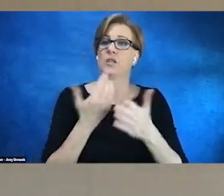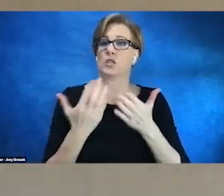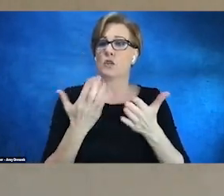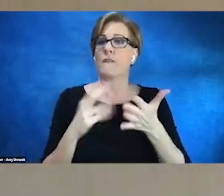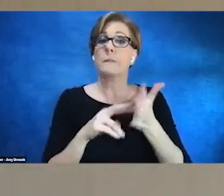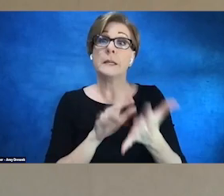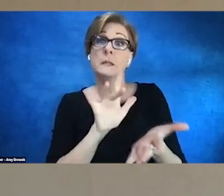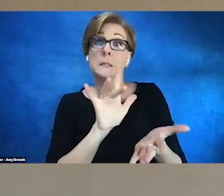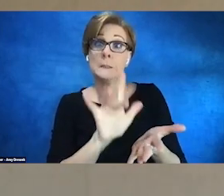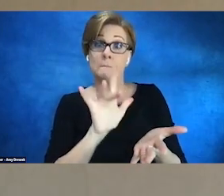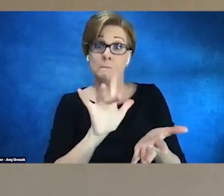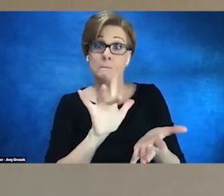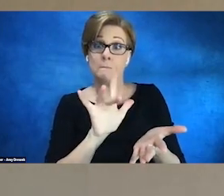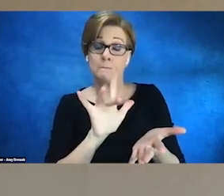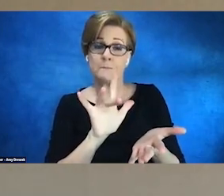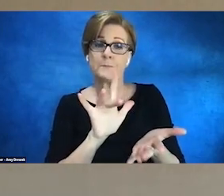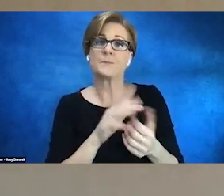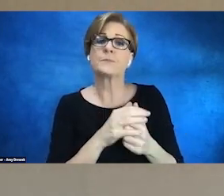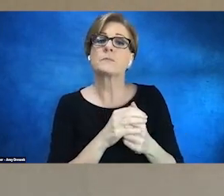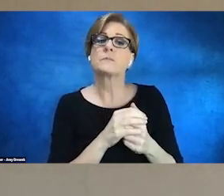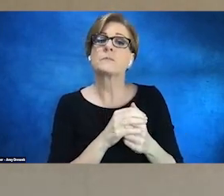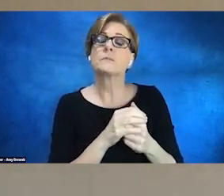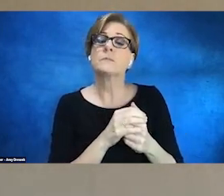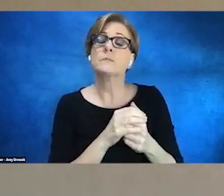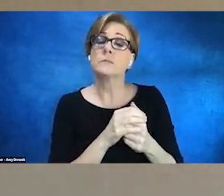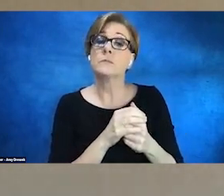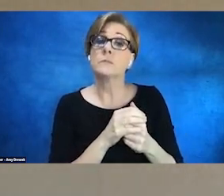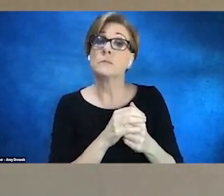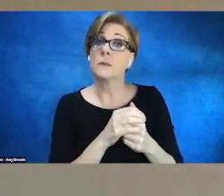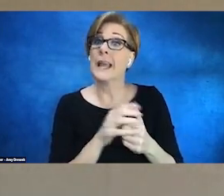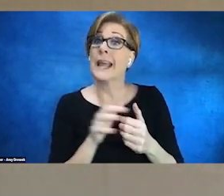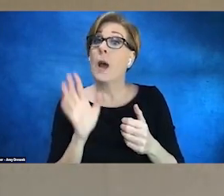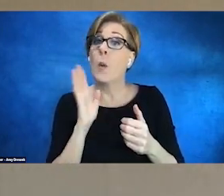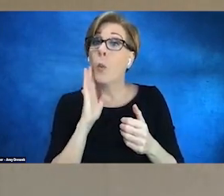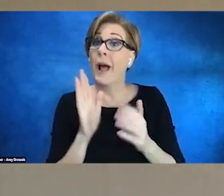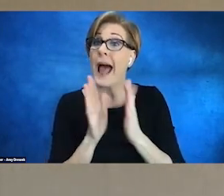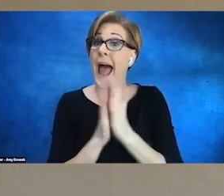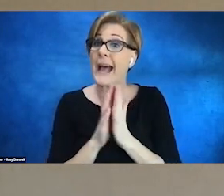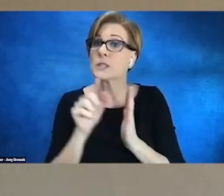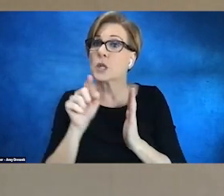voter would do is they're going to touch their screen and now it's going to ask them to touch